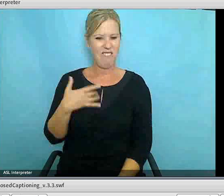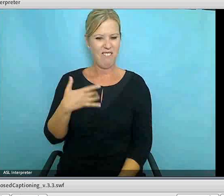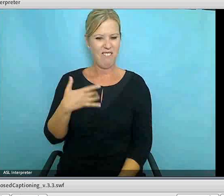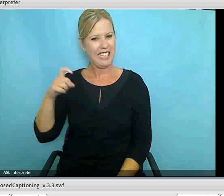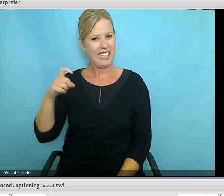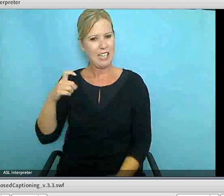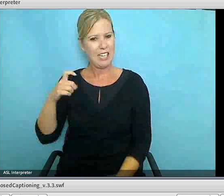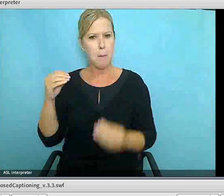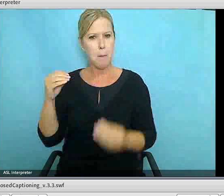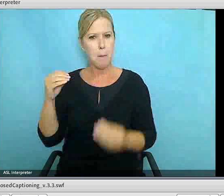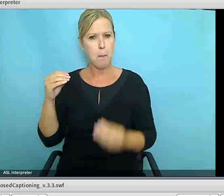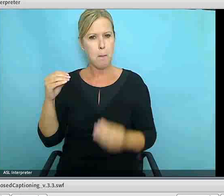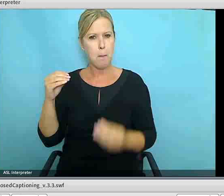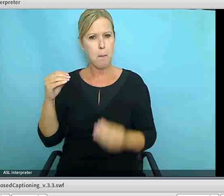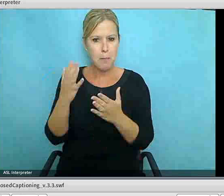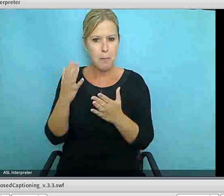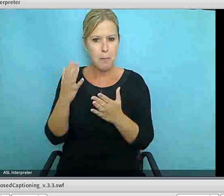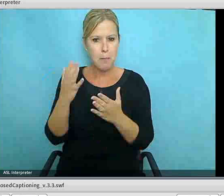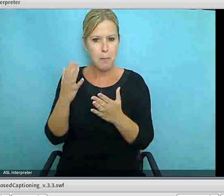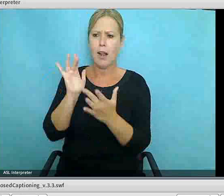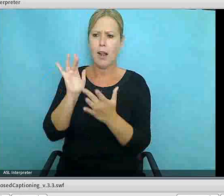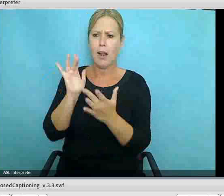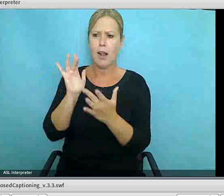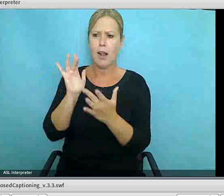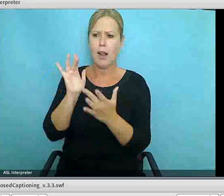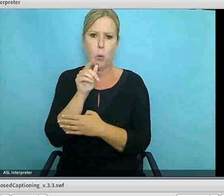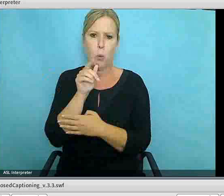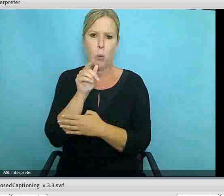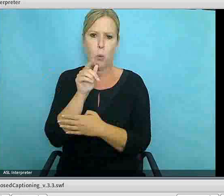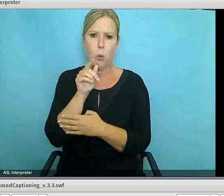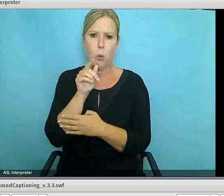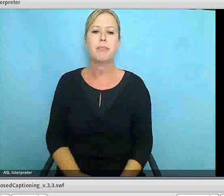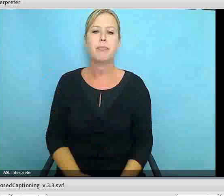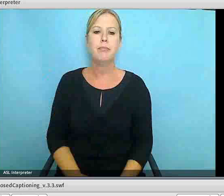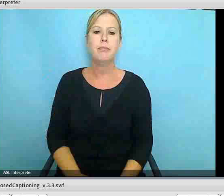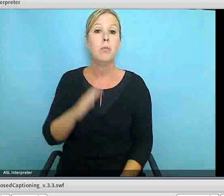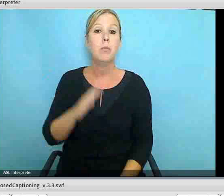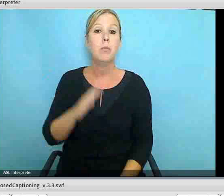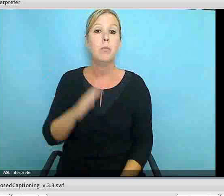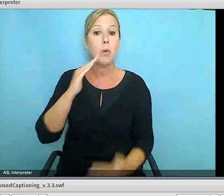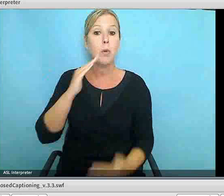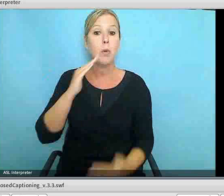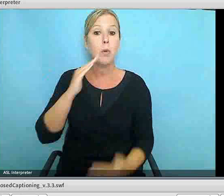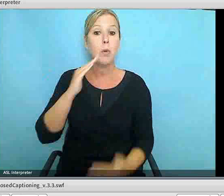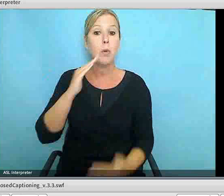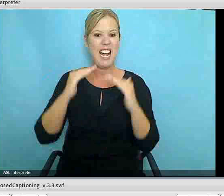We'll talk more about the mailing in the next slide.